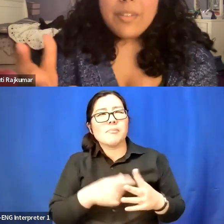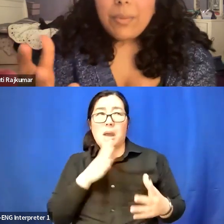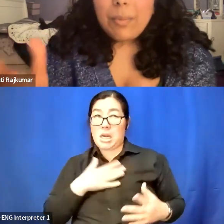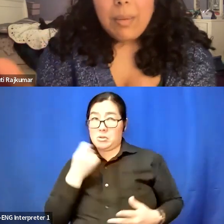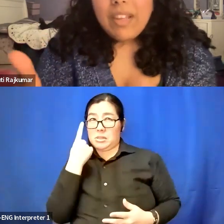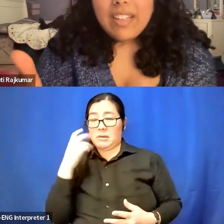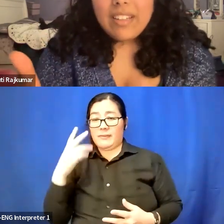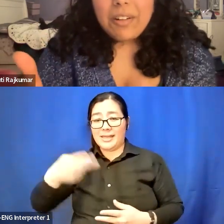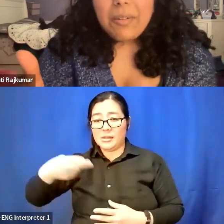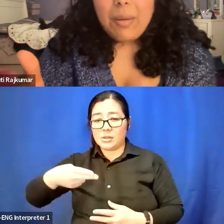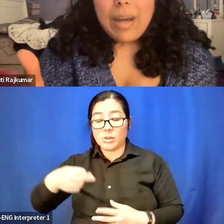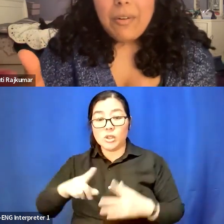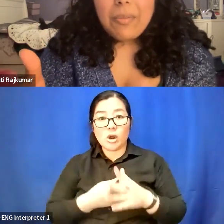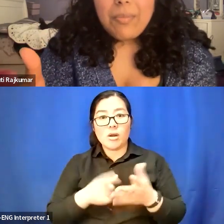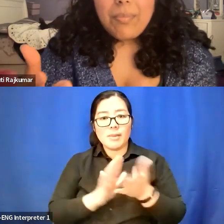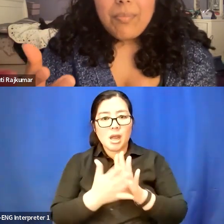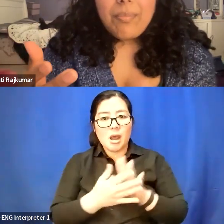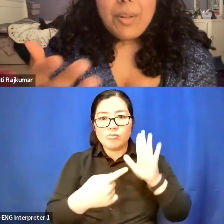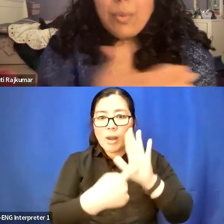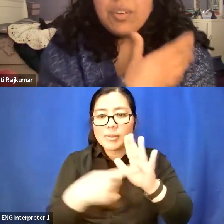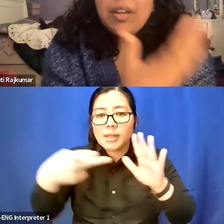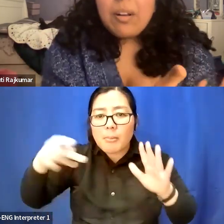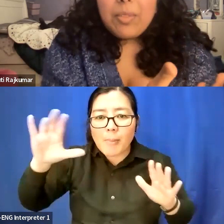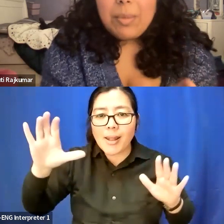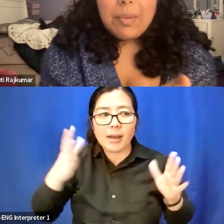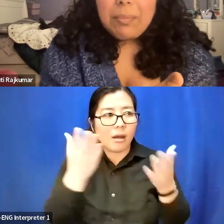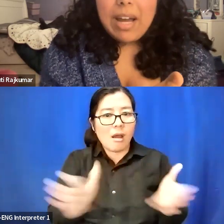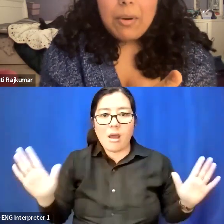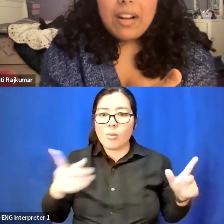to the public, you know, about, you know, what's going on with the people in power,